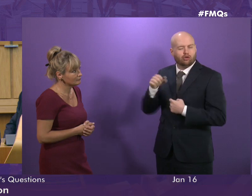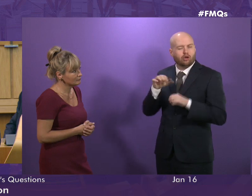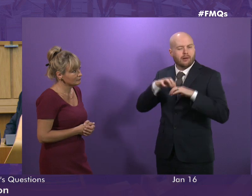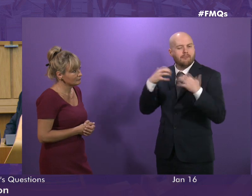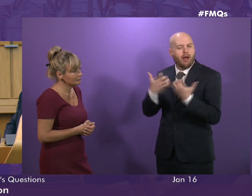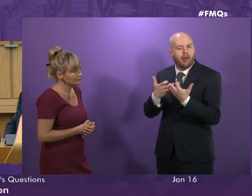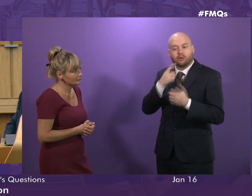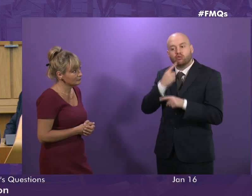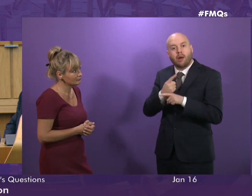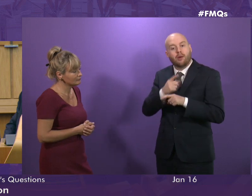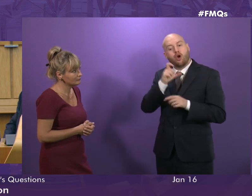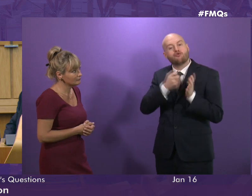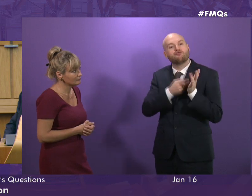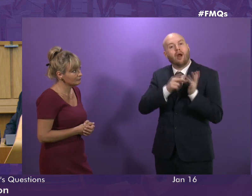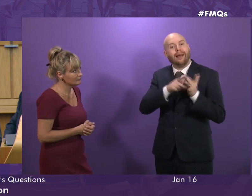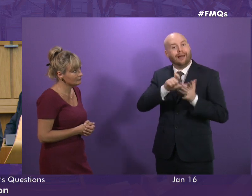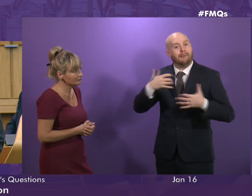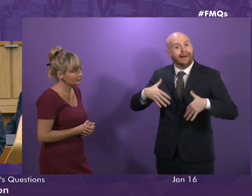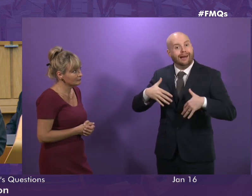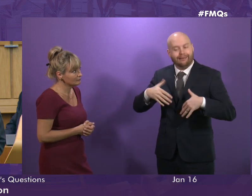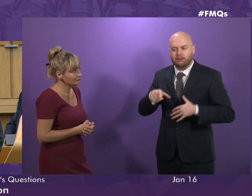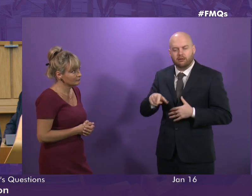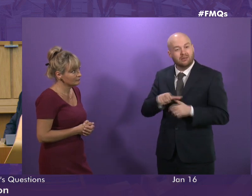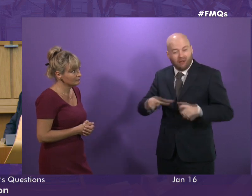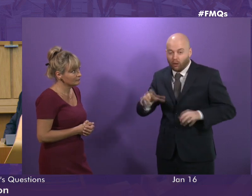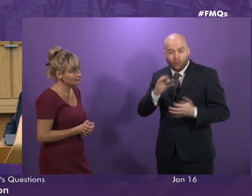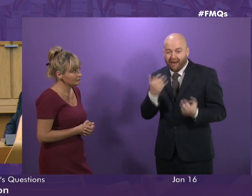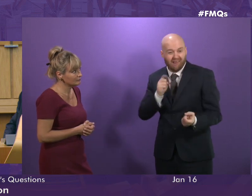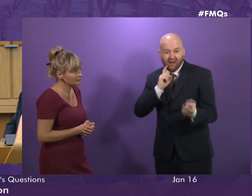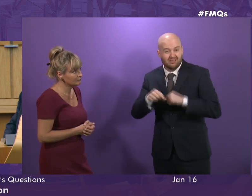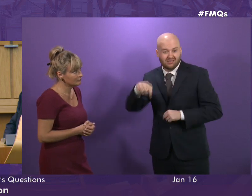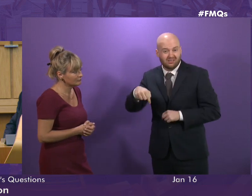the country without answers. With that in mind, will the First Minister take personal